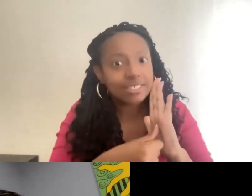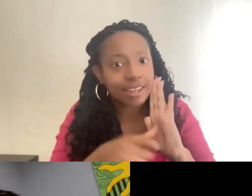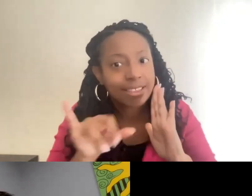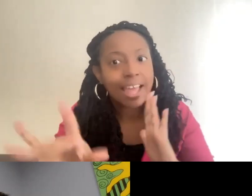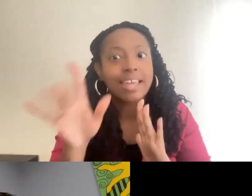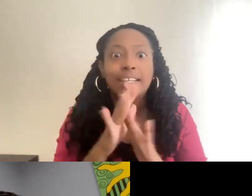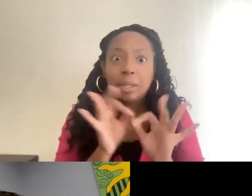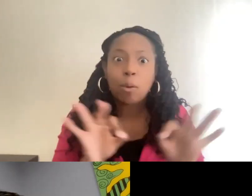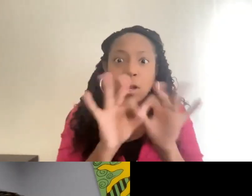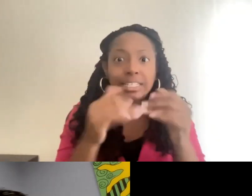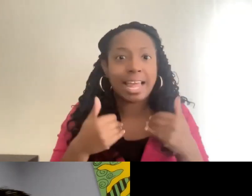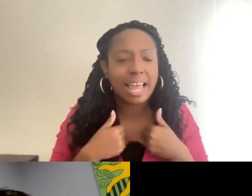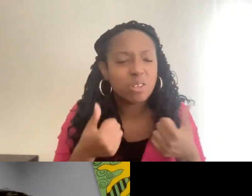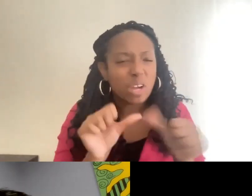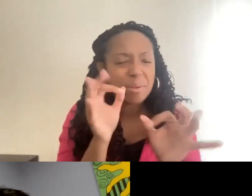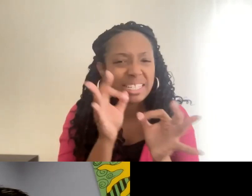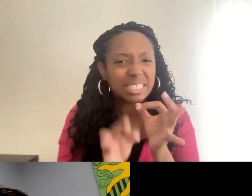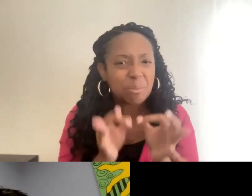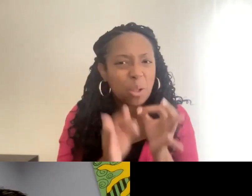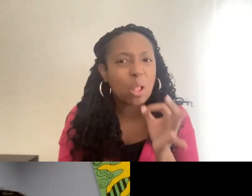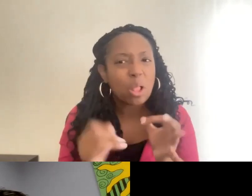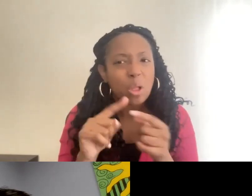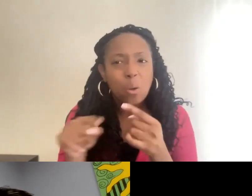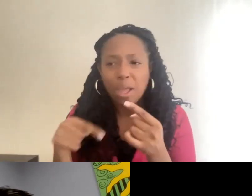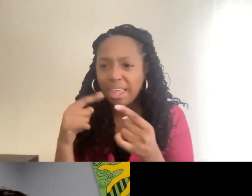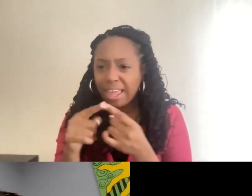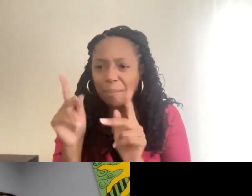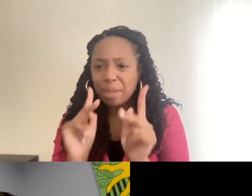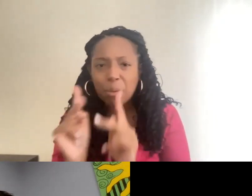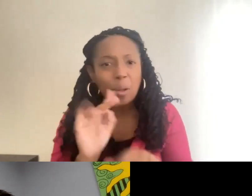as simplistic as possible when individuals are roll and they're saying okay I got to at least